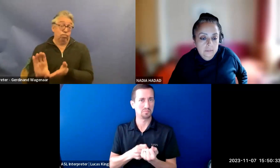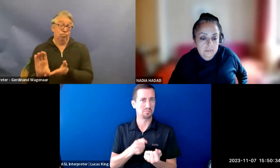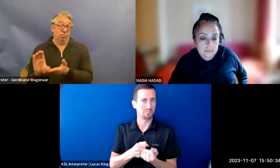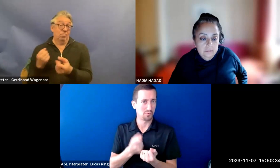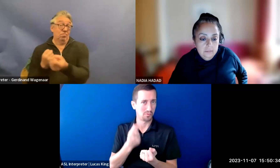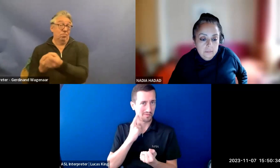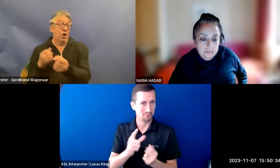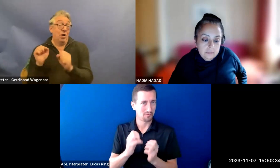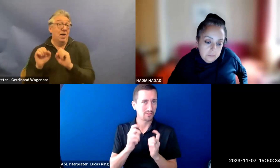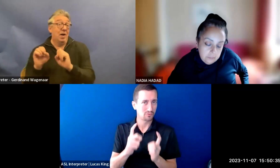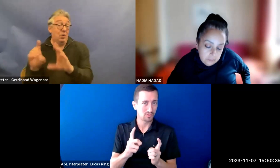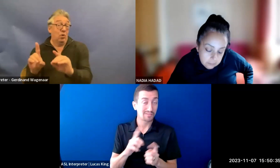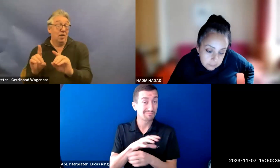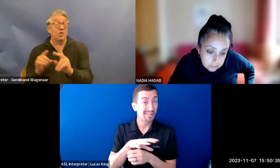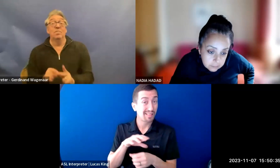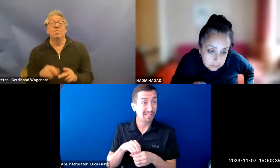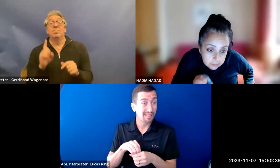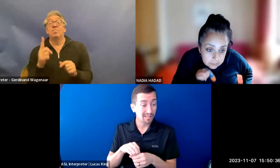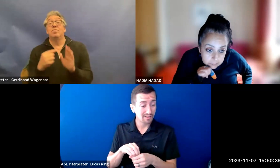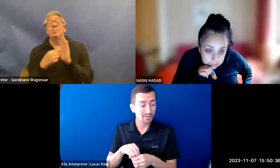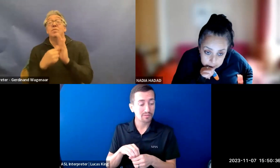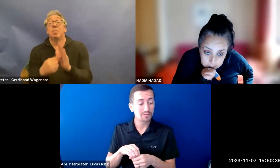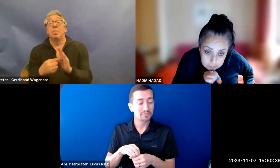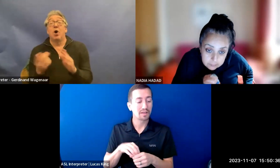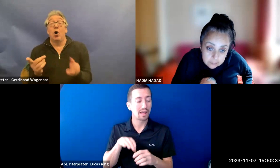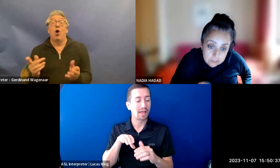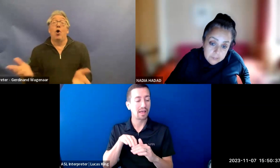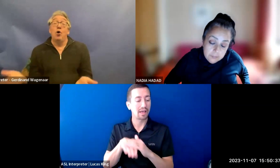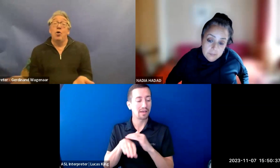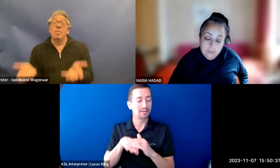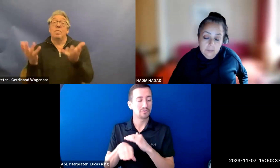This includes measures to enhance access to Inclusive Education